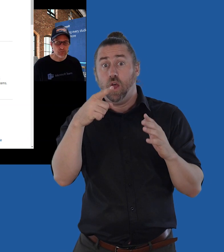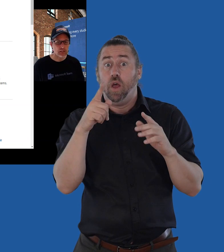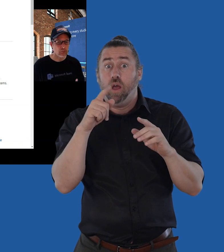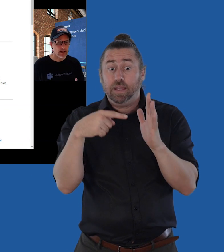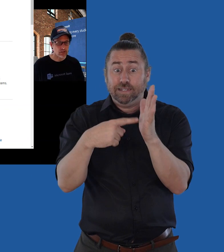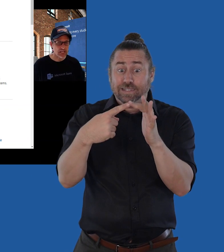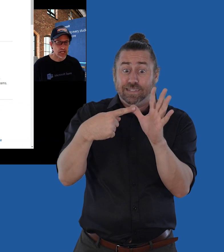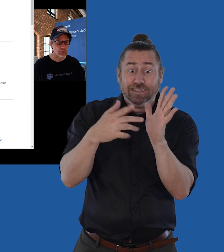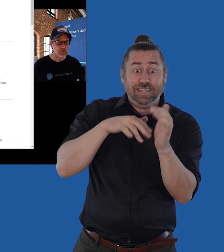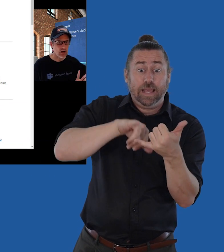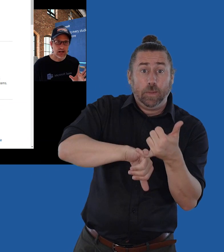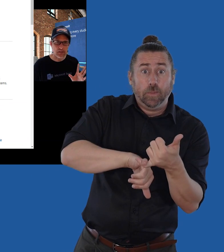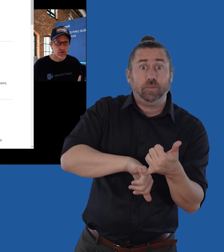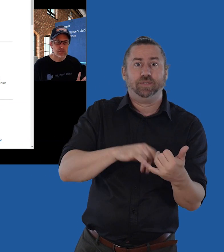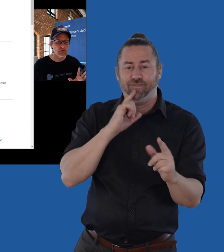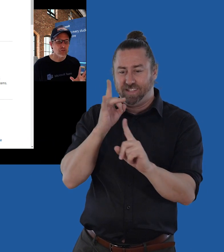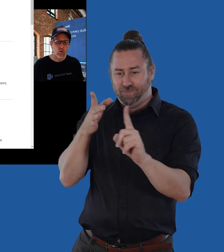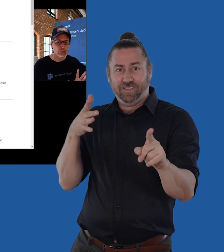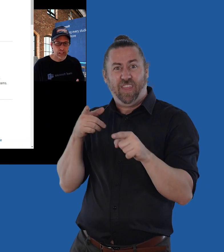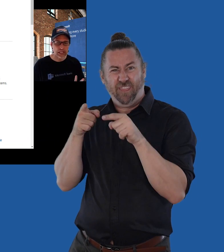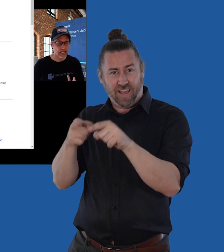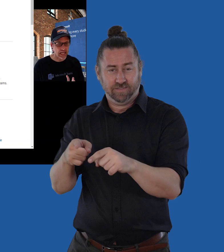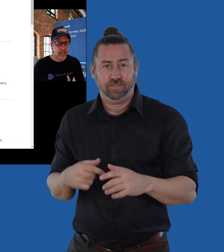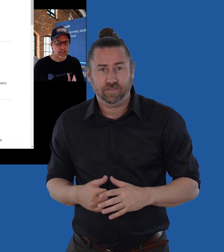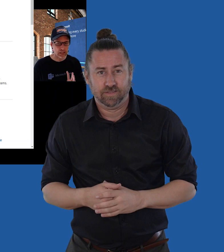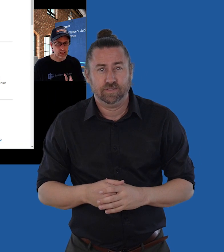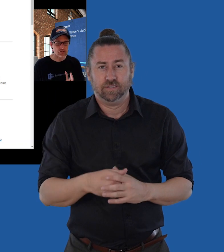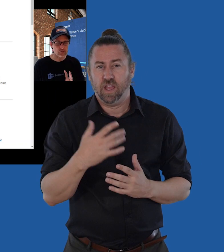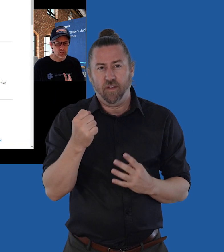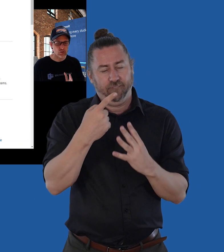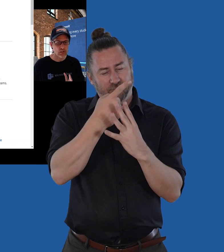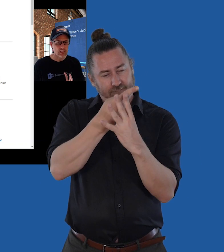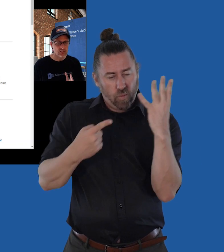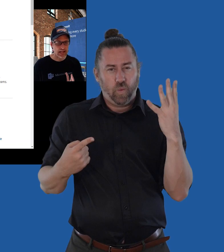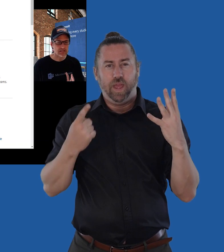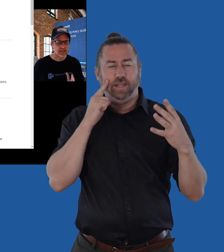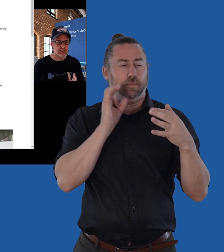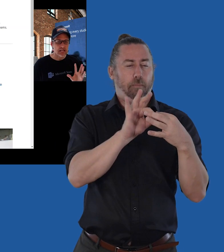specifically around Teams, alright. Now, those are four really key links for you to access.